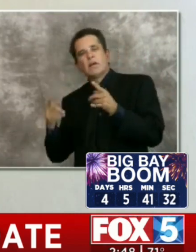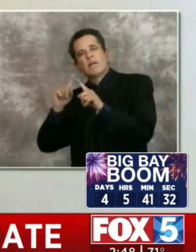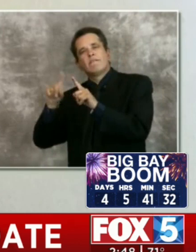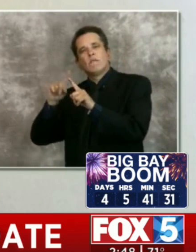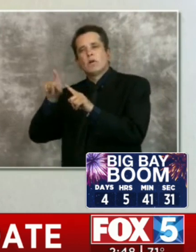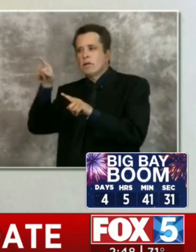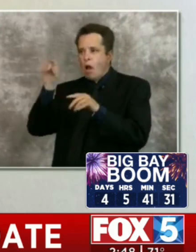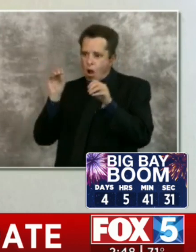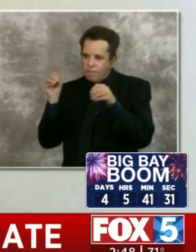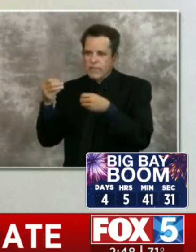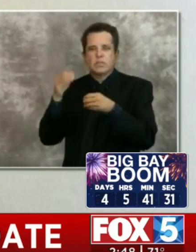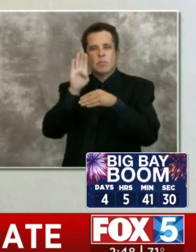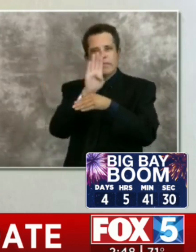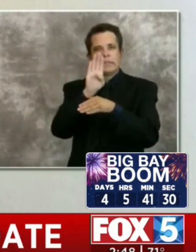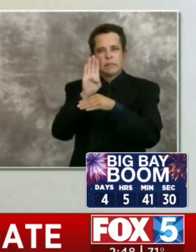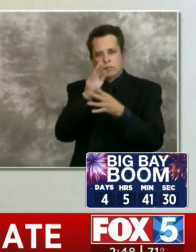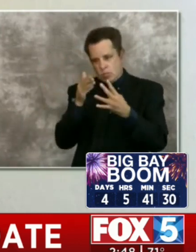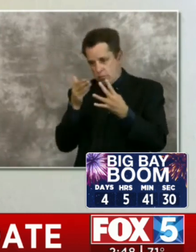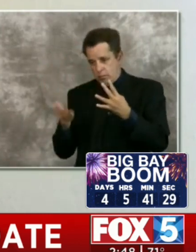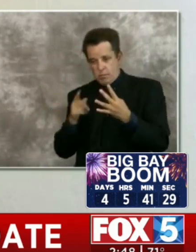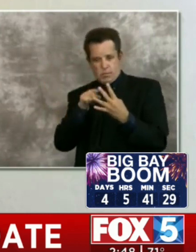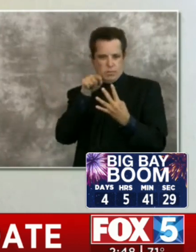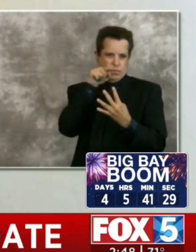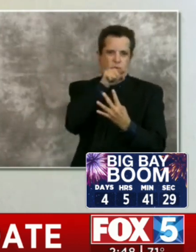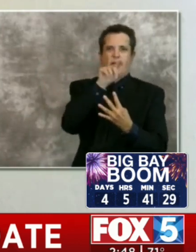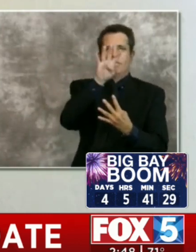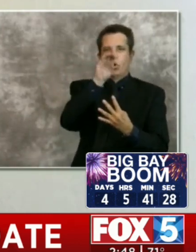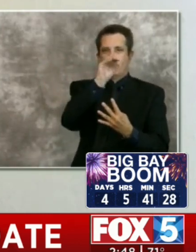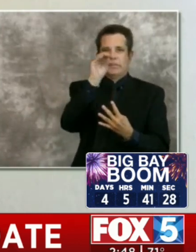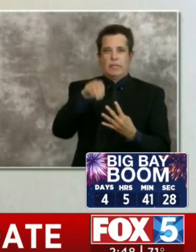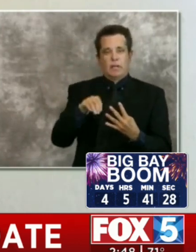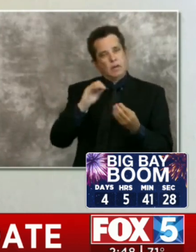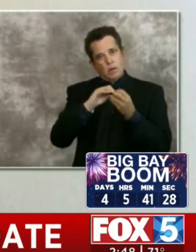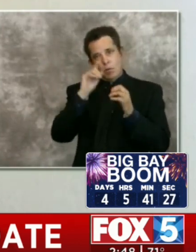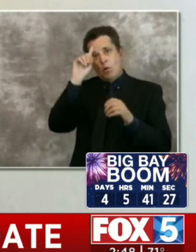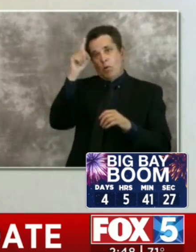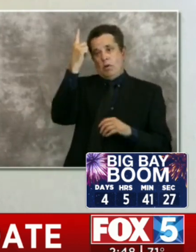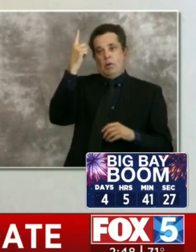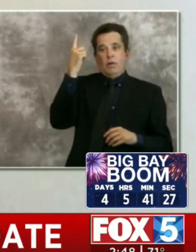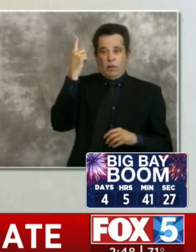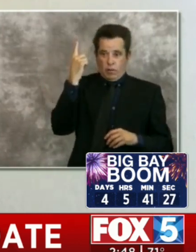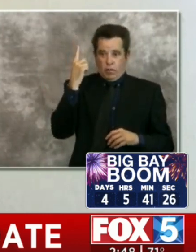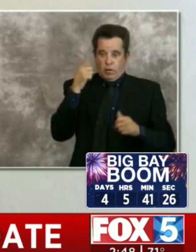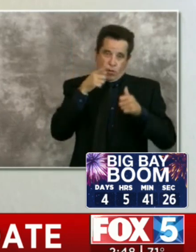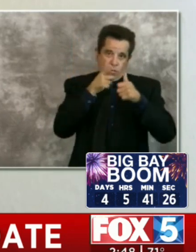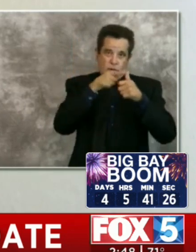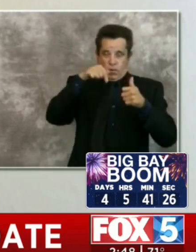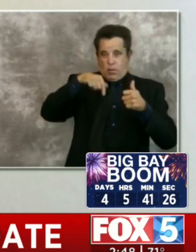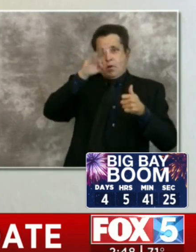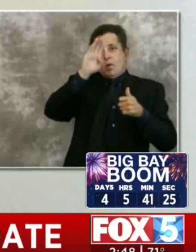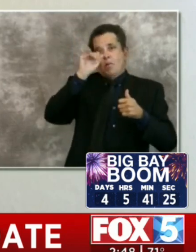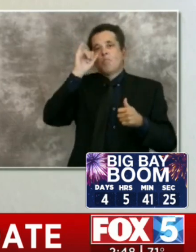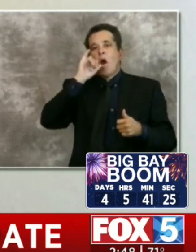SO TO MAKE UP MORE THAN 40% OF OUR TOTAL OUTBREAKS. THE REP COME FROM A VARIETY OF DIFFERENT OFFICE AND BUSINESS